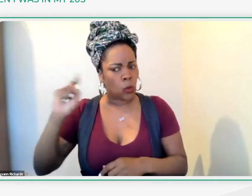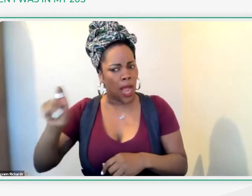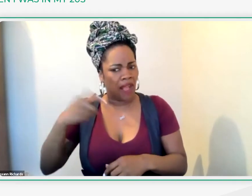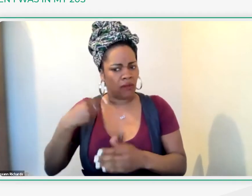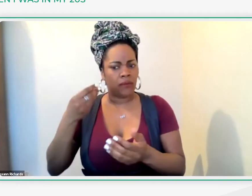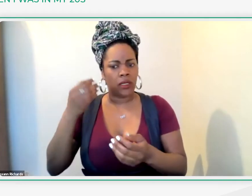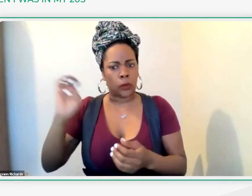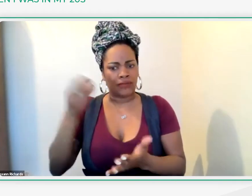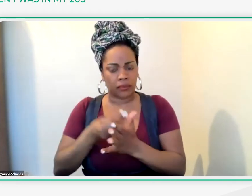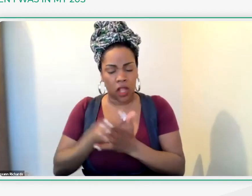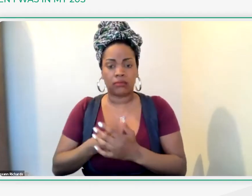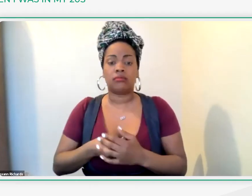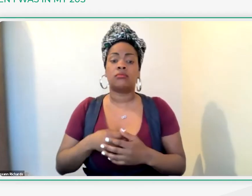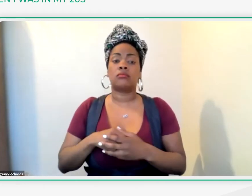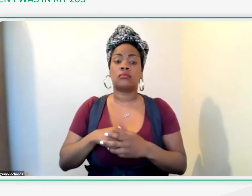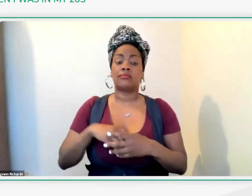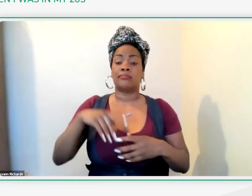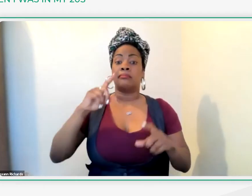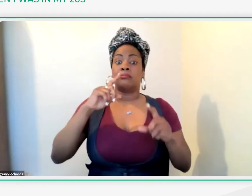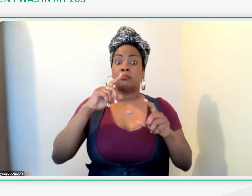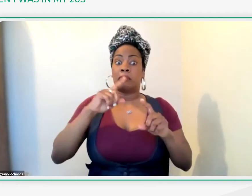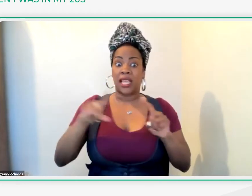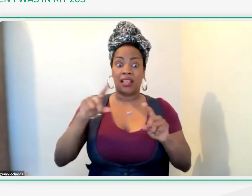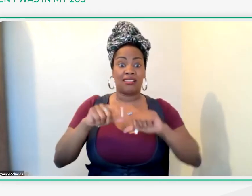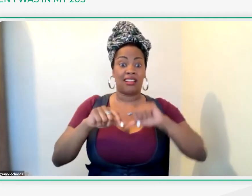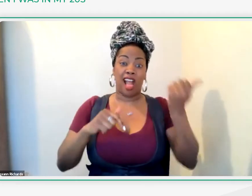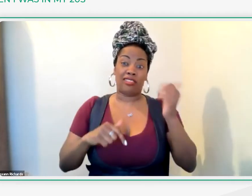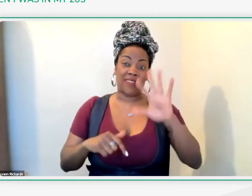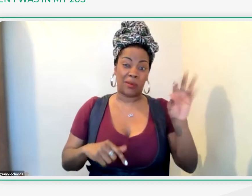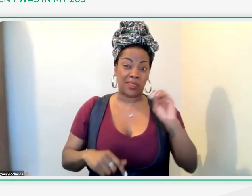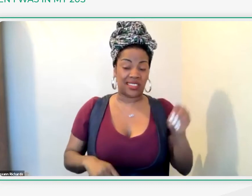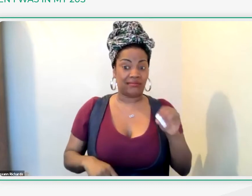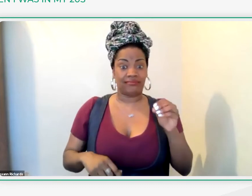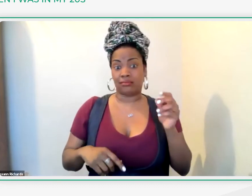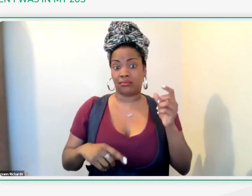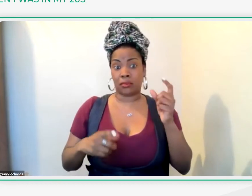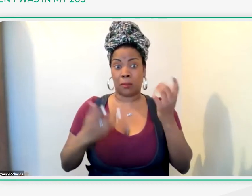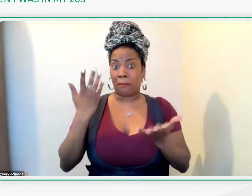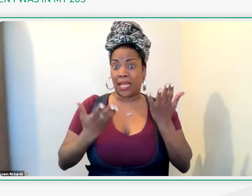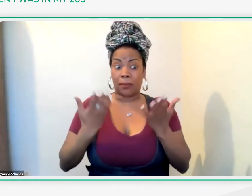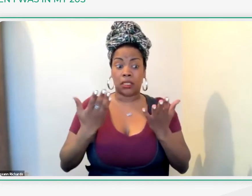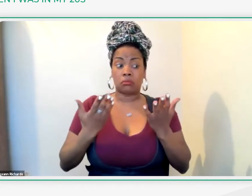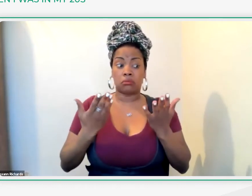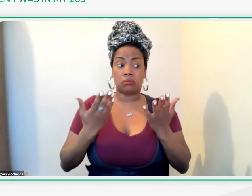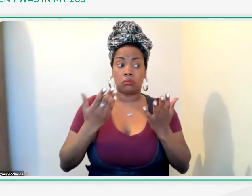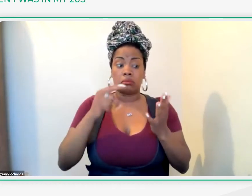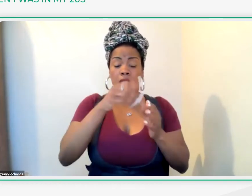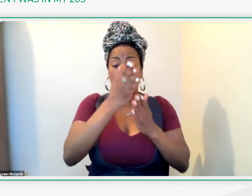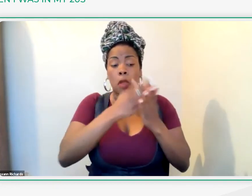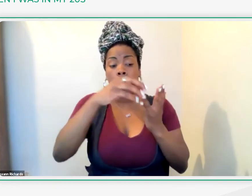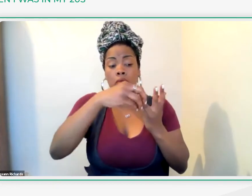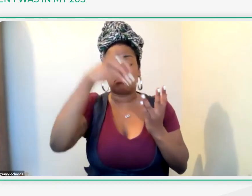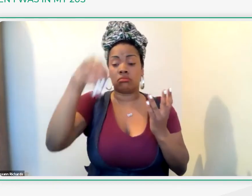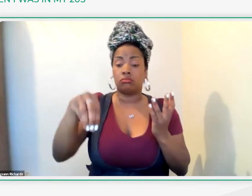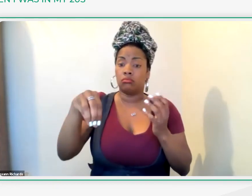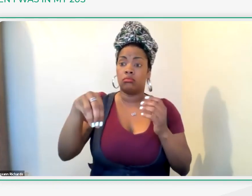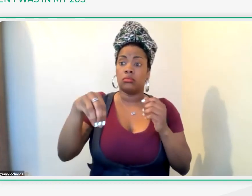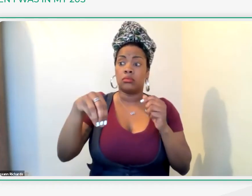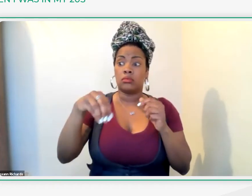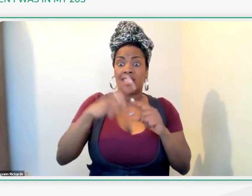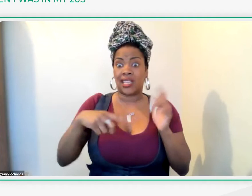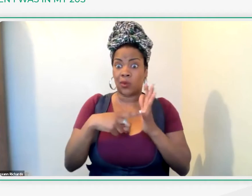And some people who have family members that they can go to for extra funds.